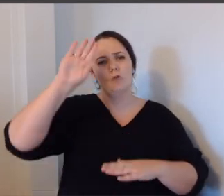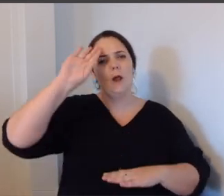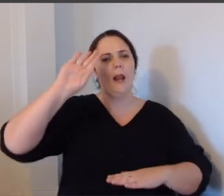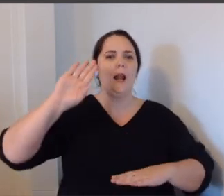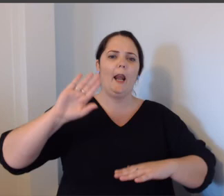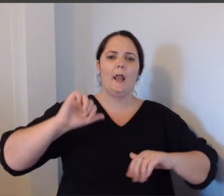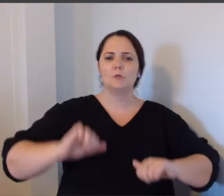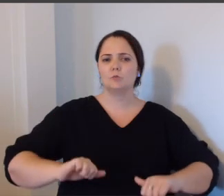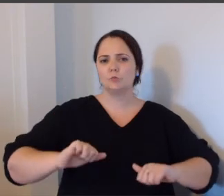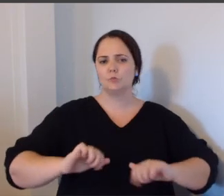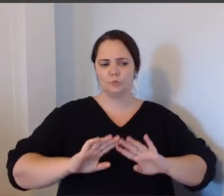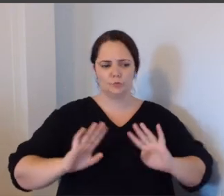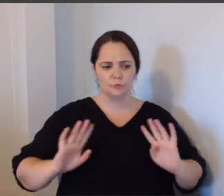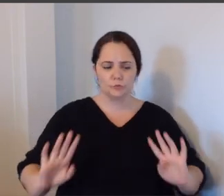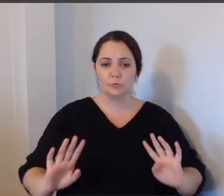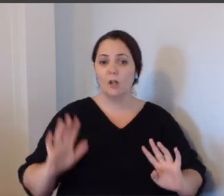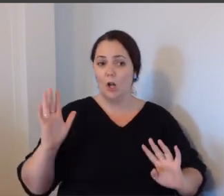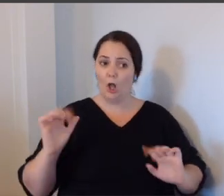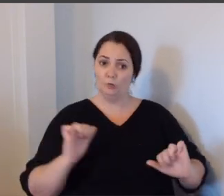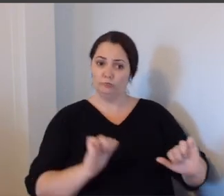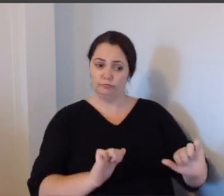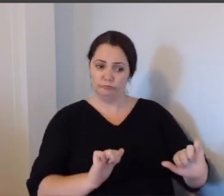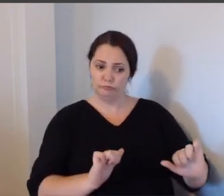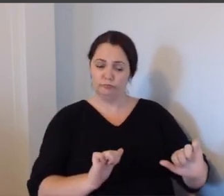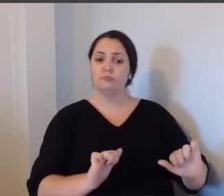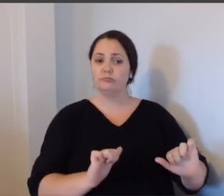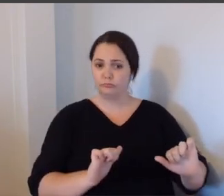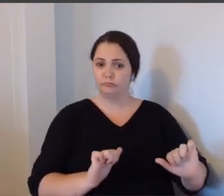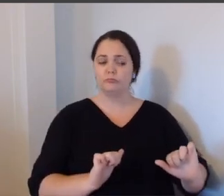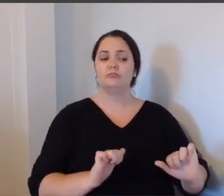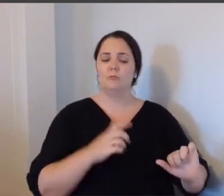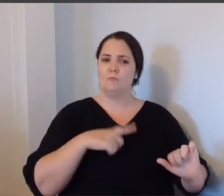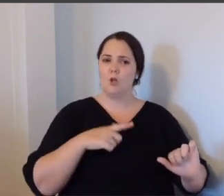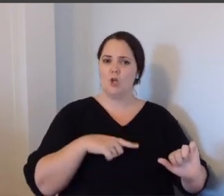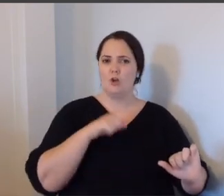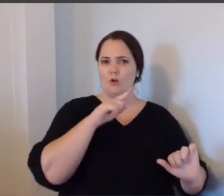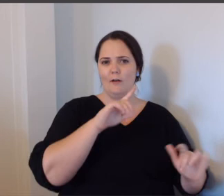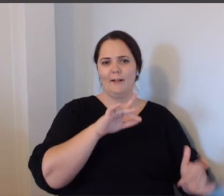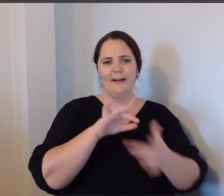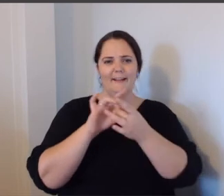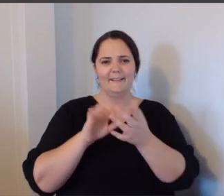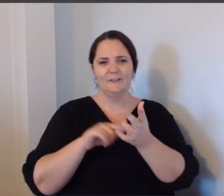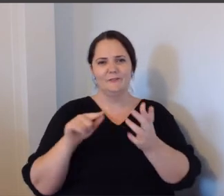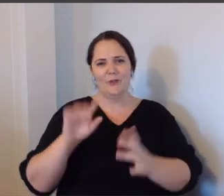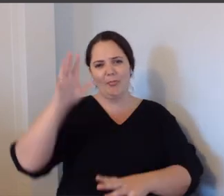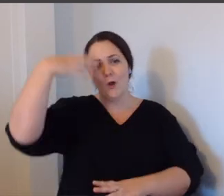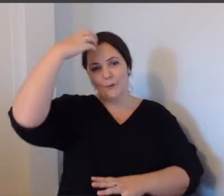being a favorite painter to Marie Antoinette, the Queen of France. But women artists of this period,